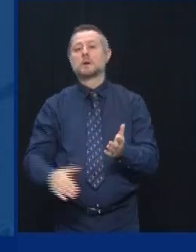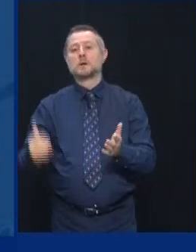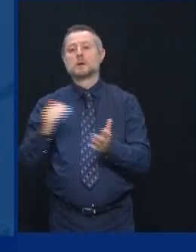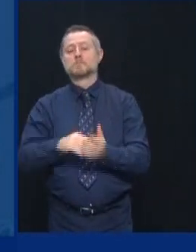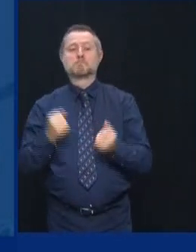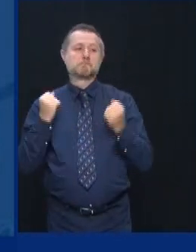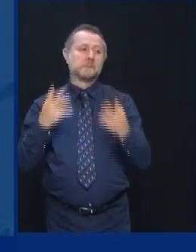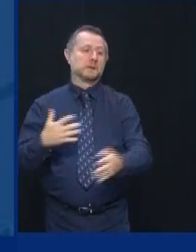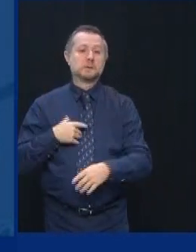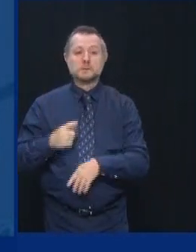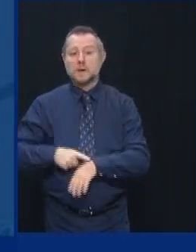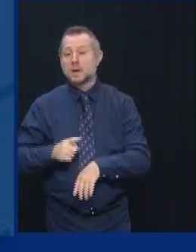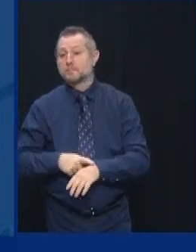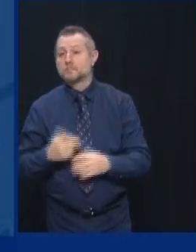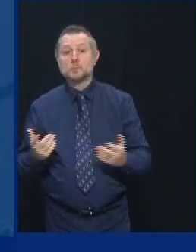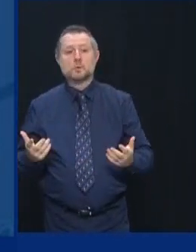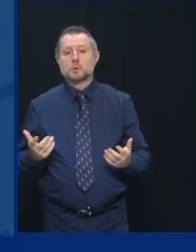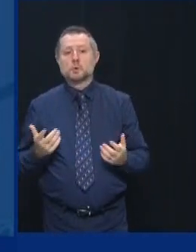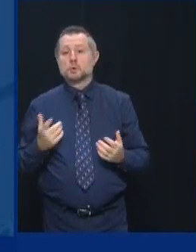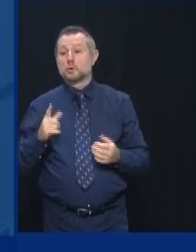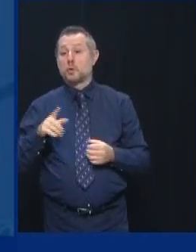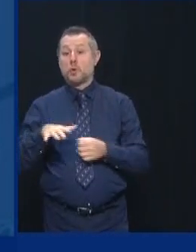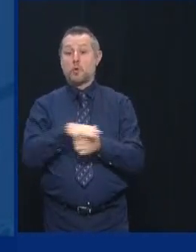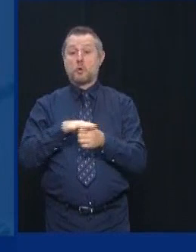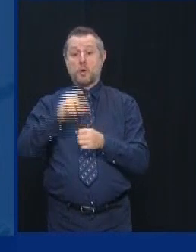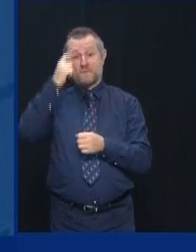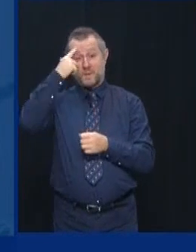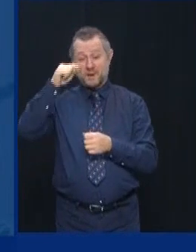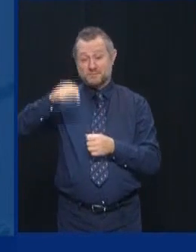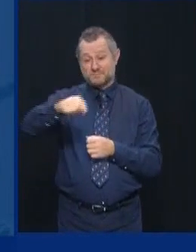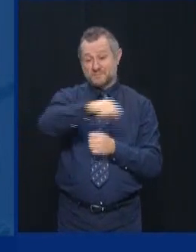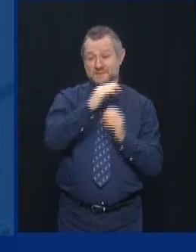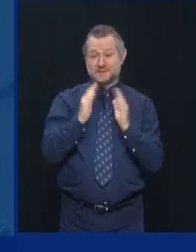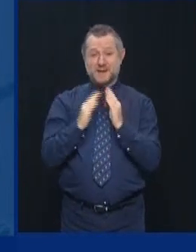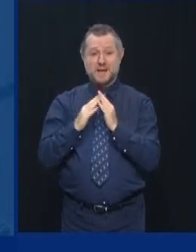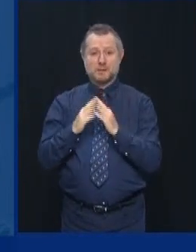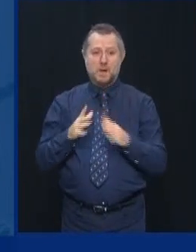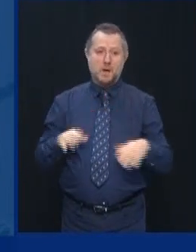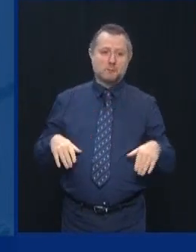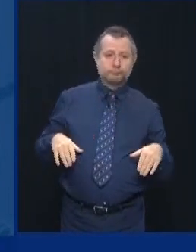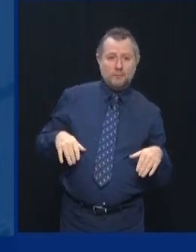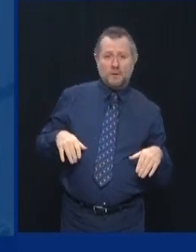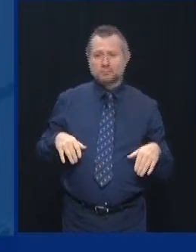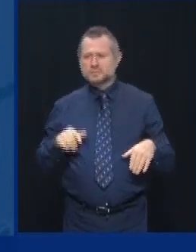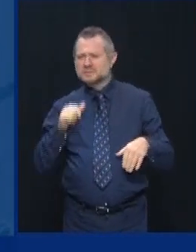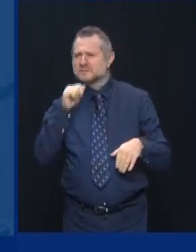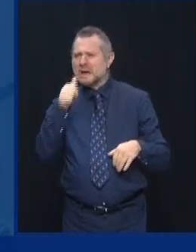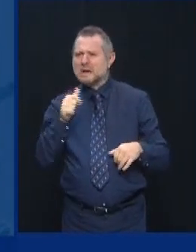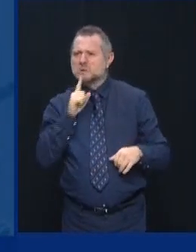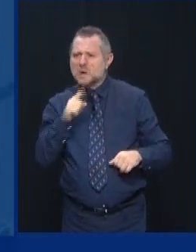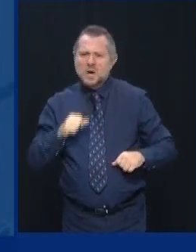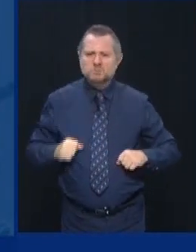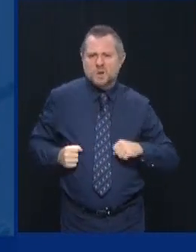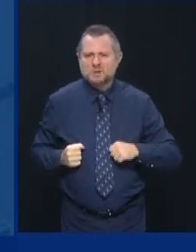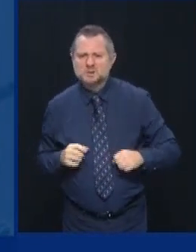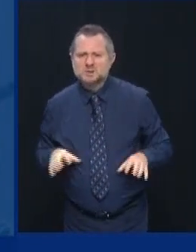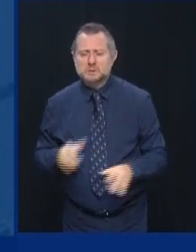STICK TO WHAT'S WORKING. I'VE SAID THIS 100 TIMES. BUT AT THIS POINT IN MY LIFE,